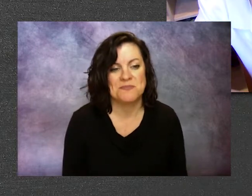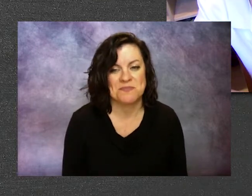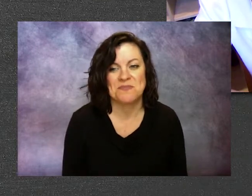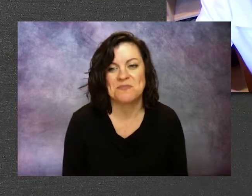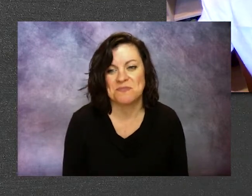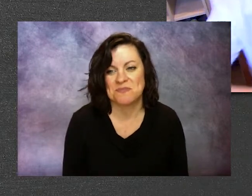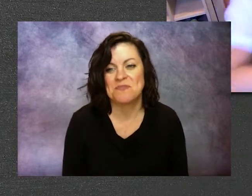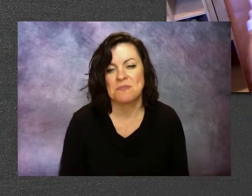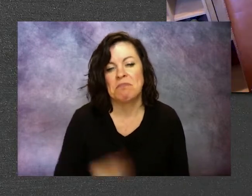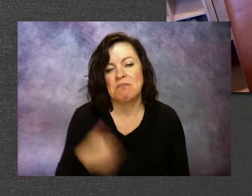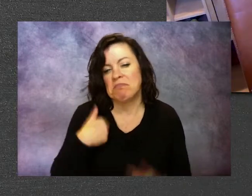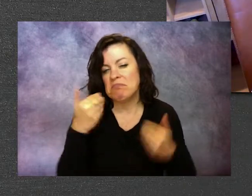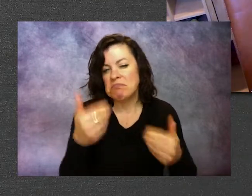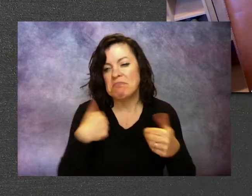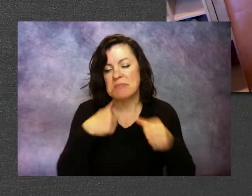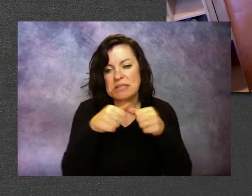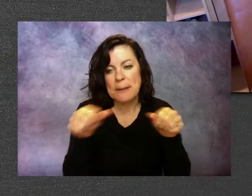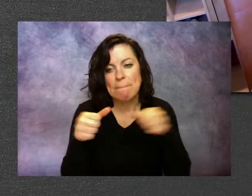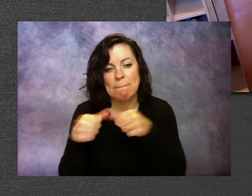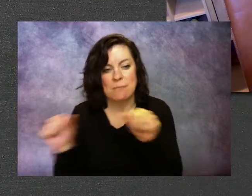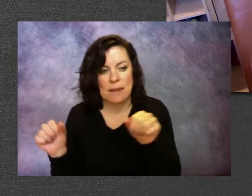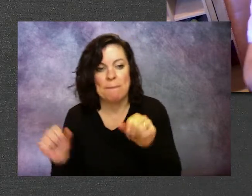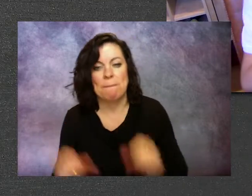and I like the straws, too, because that I can staple through them.